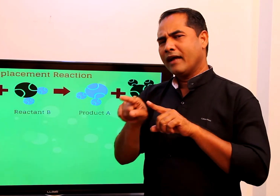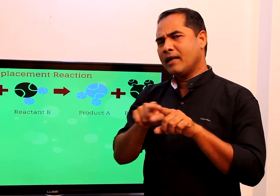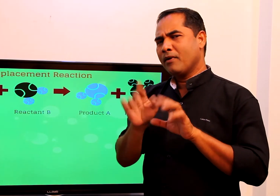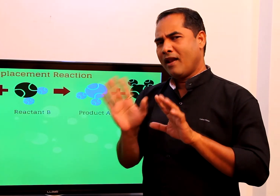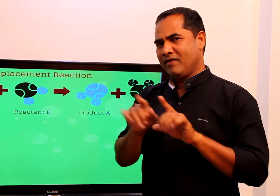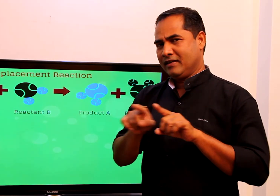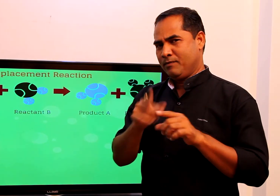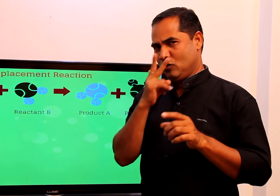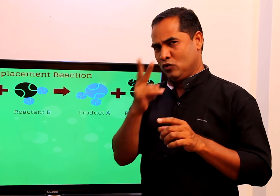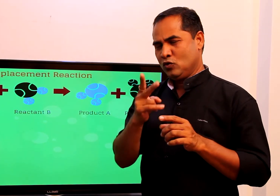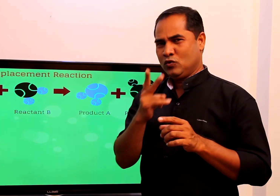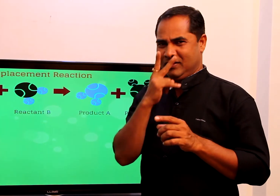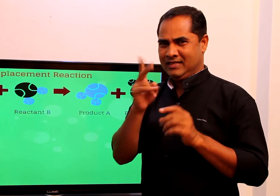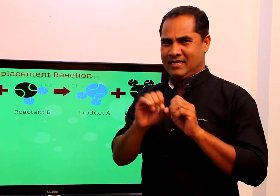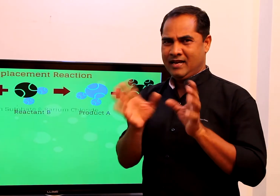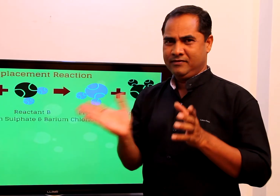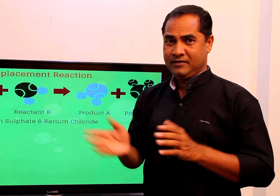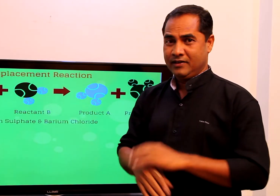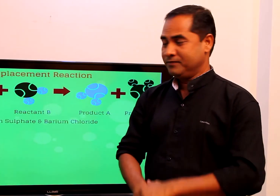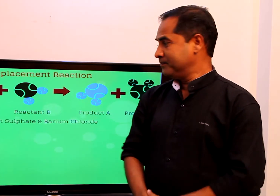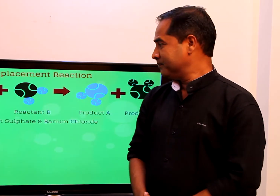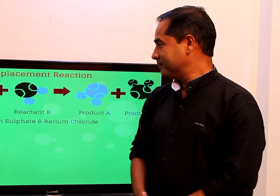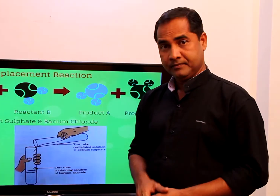Let me show you one example.